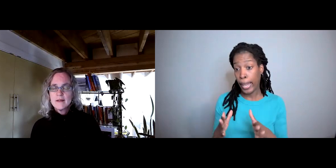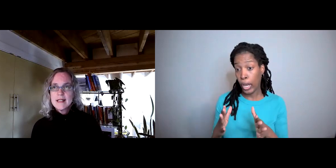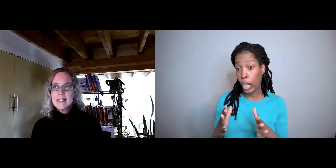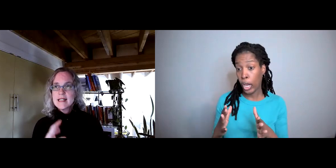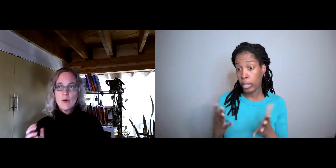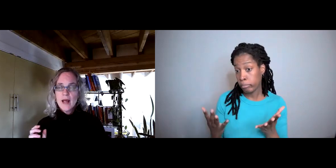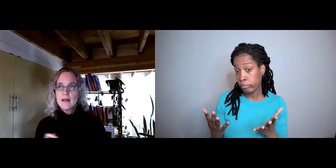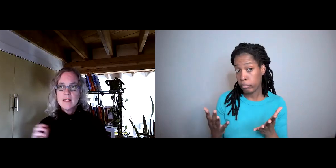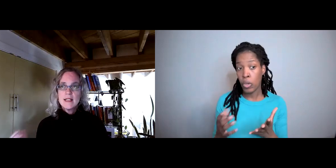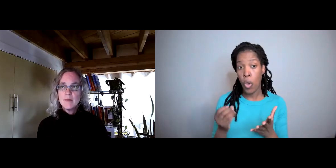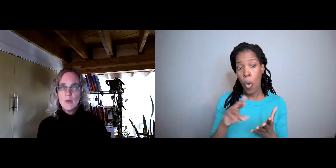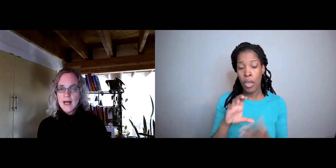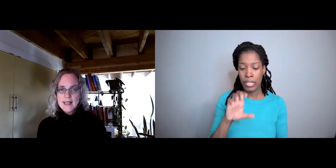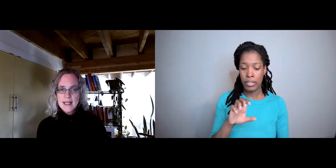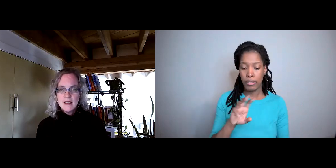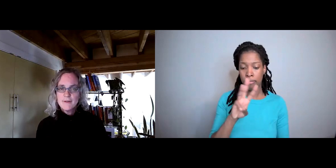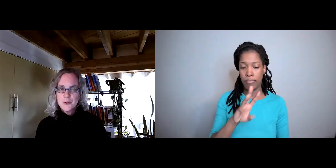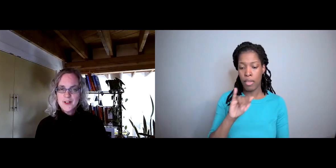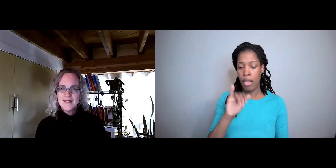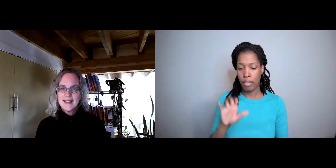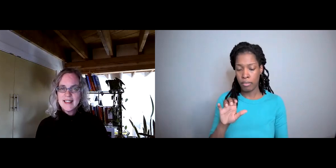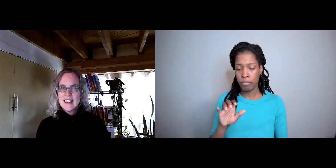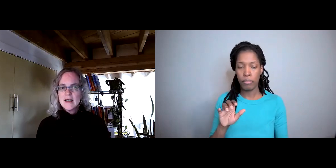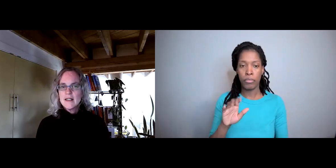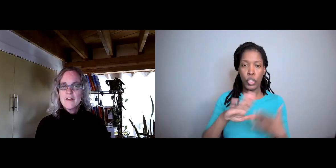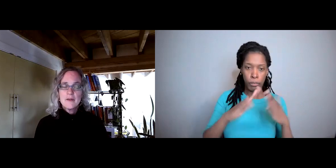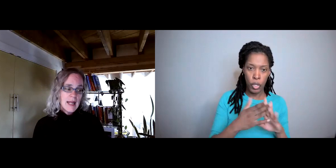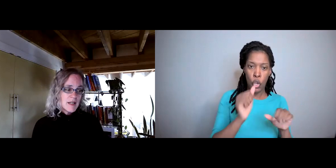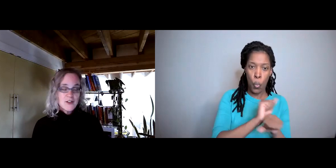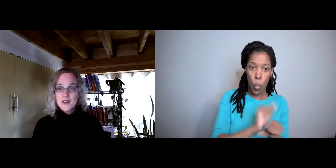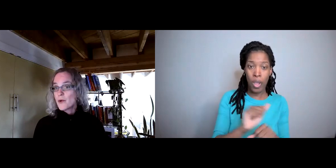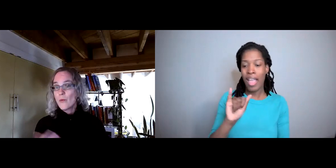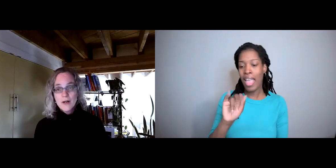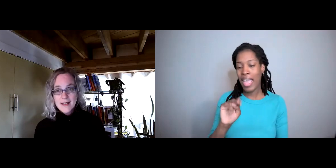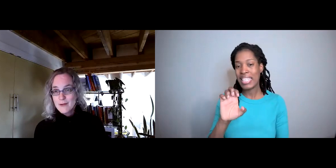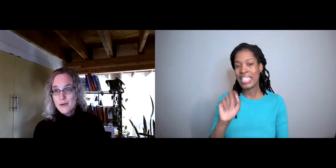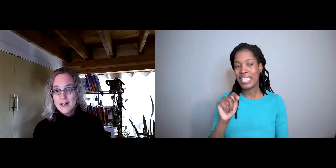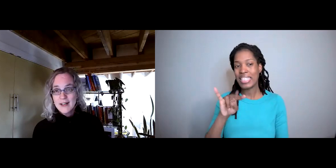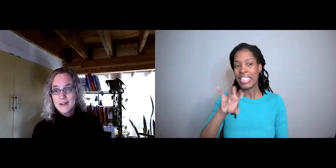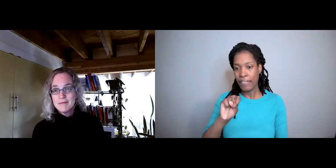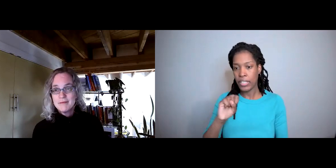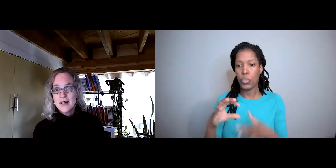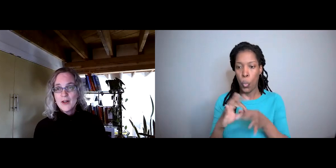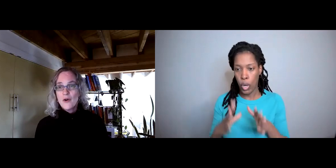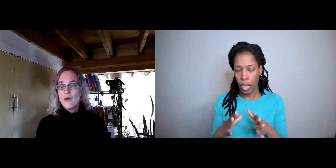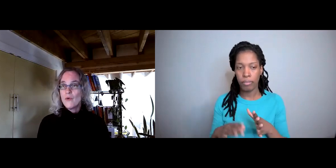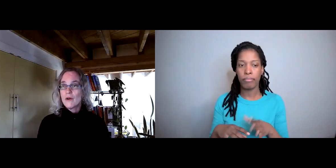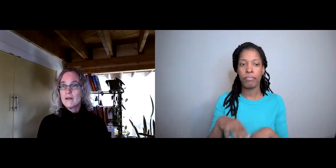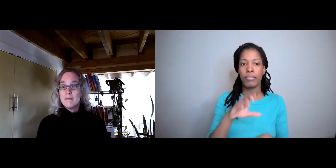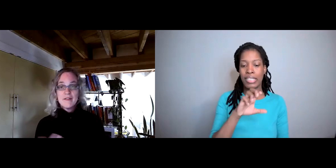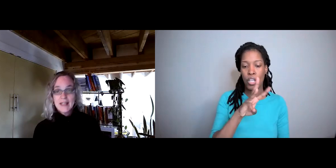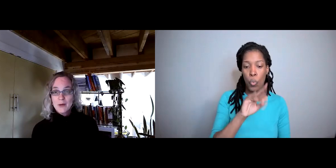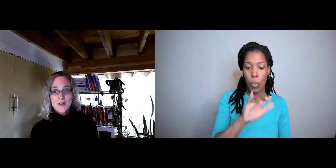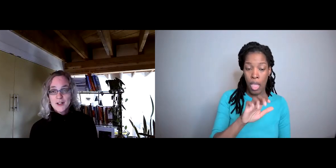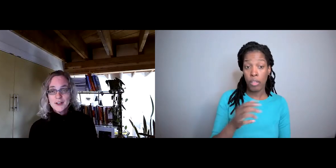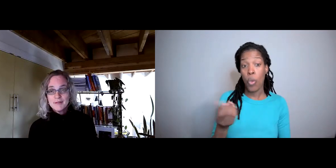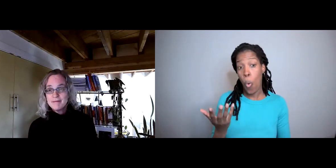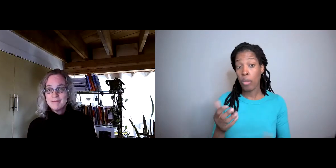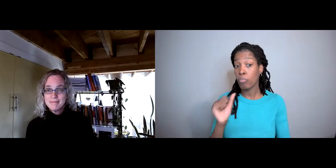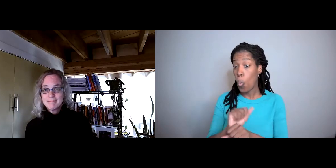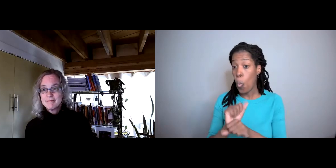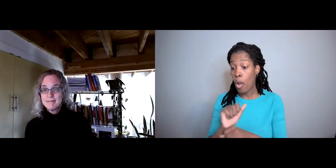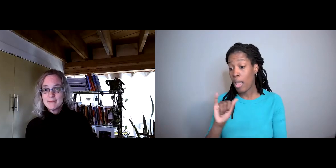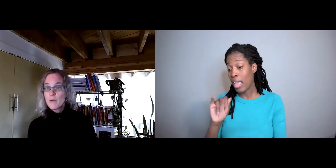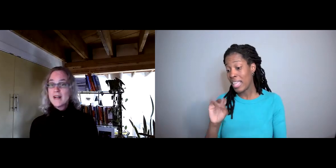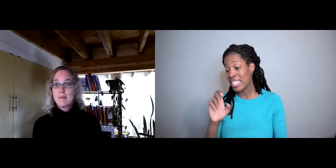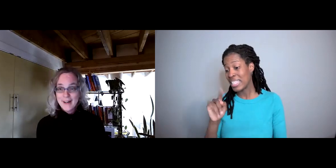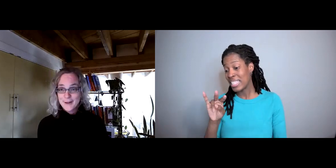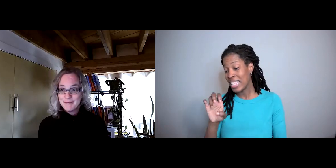for short. Another name is just working incentive coordinator, or benefit counselor or benefit planner.